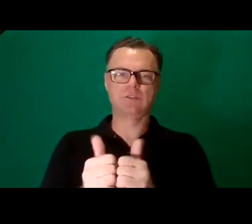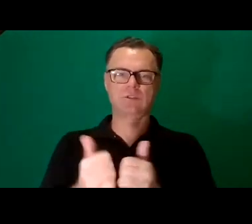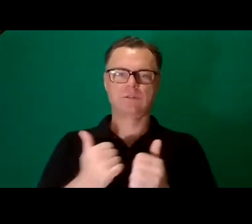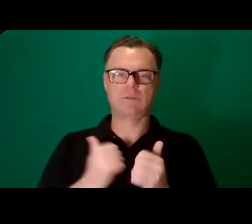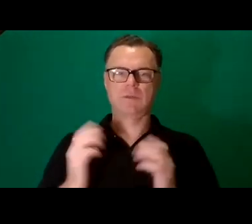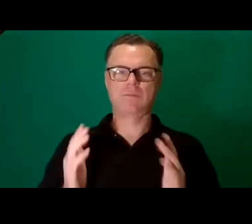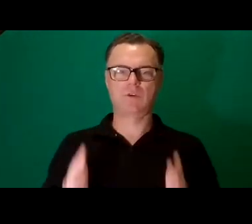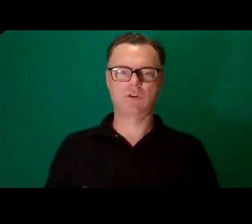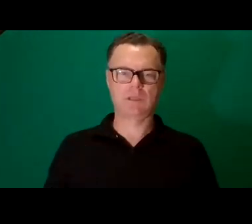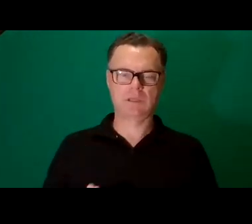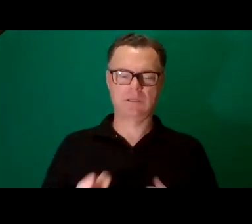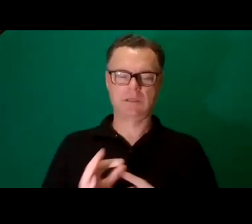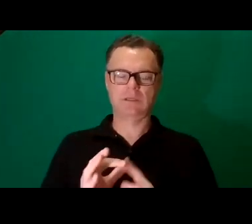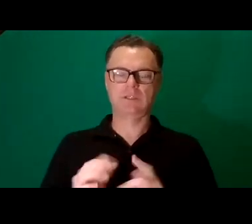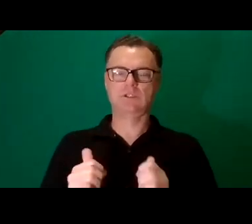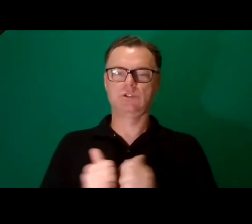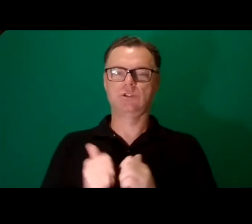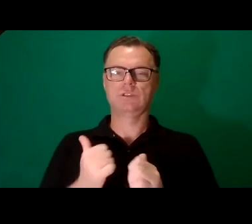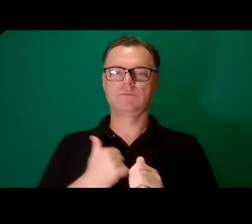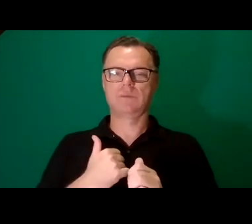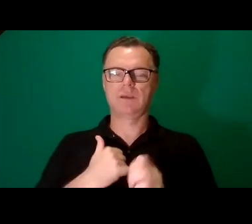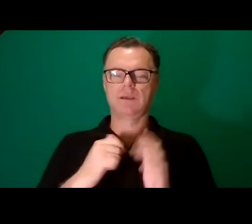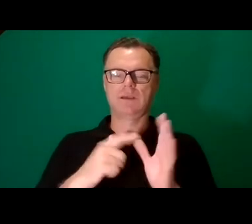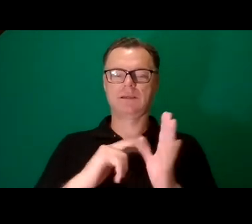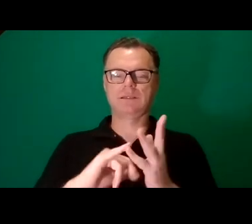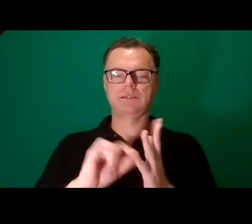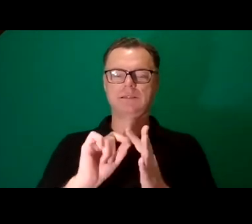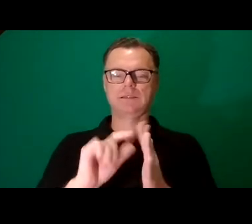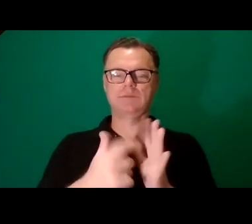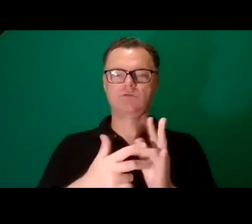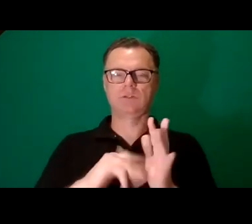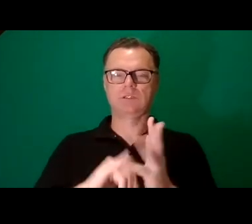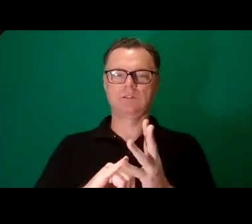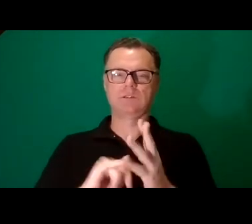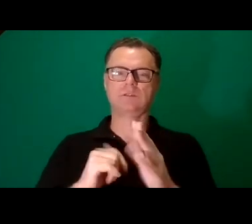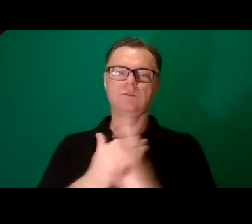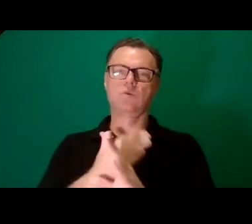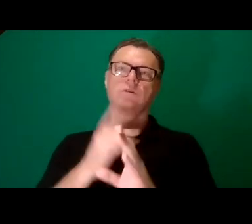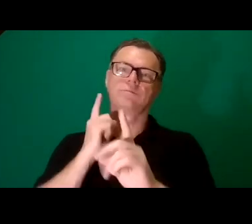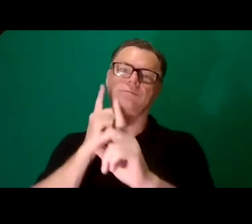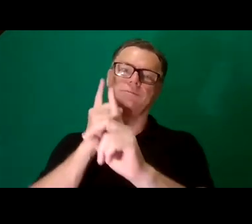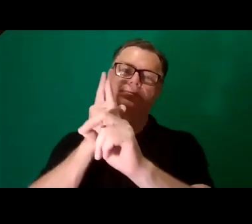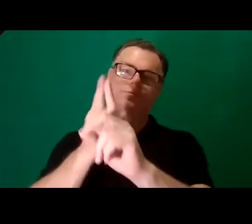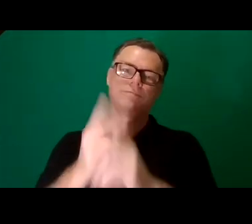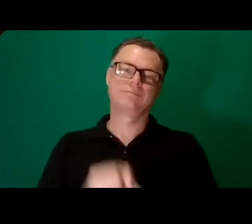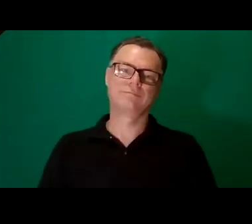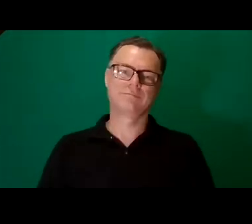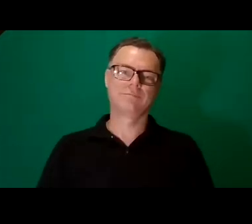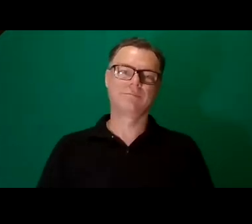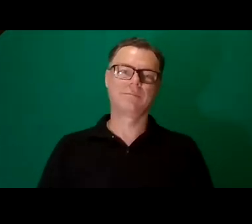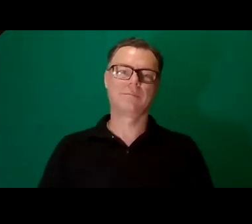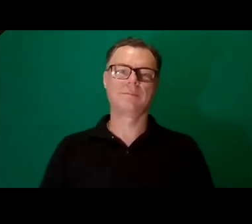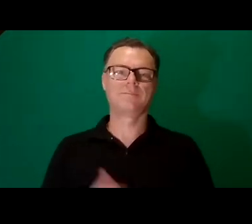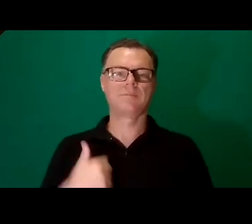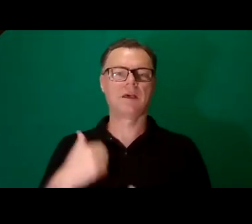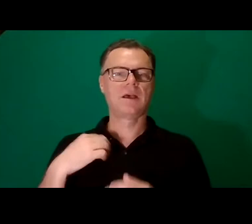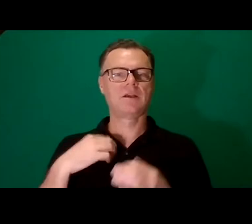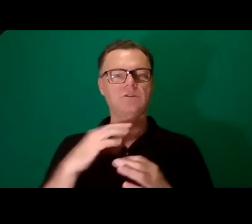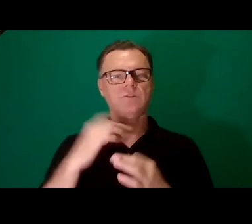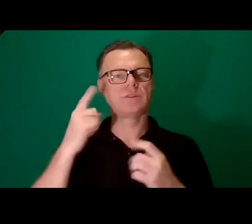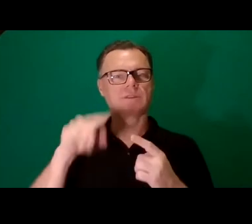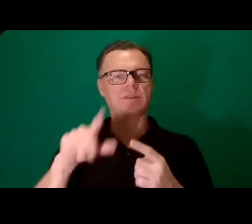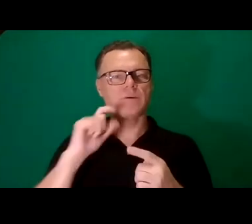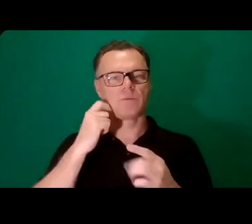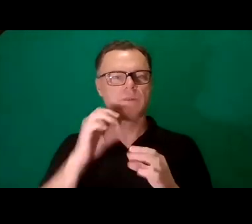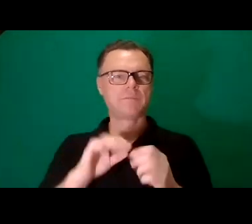suits the aspirations that I have with work and I don't think